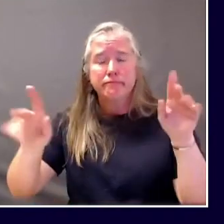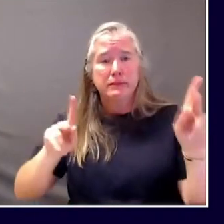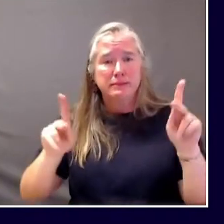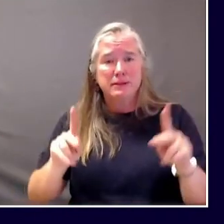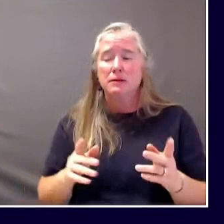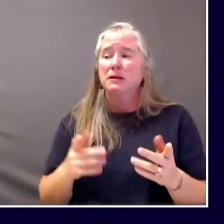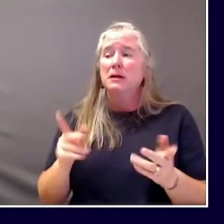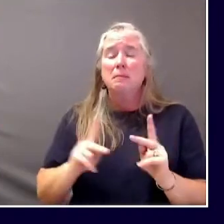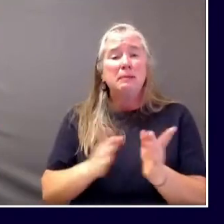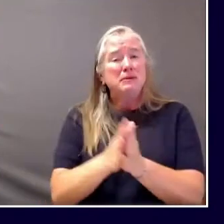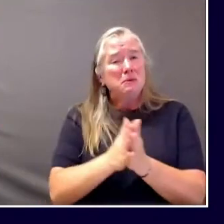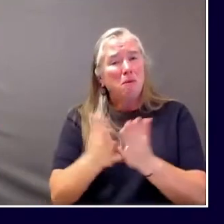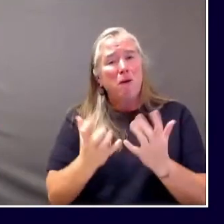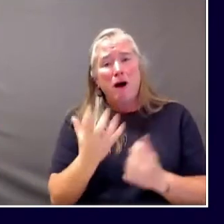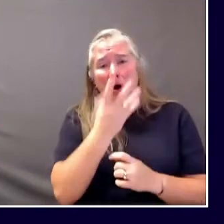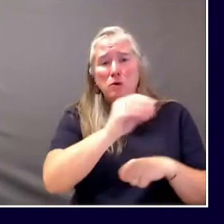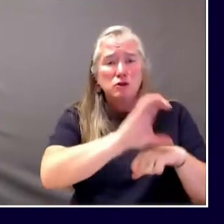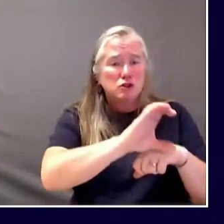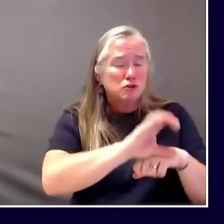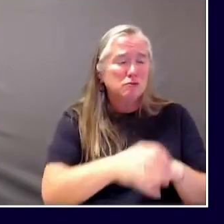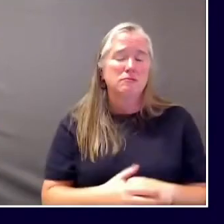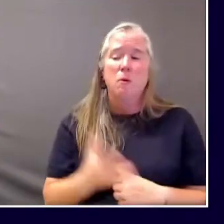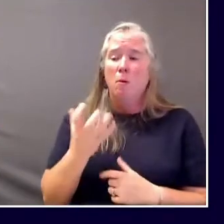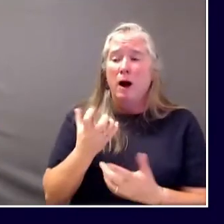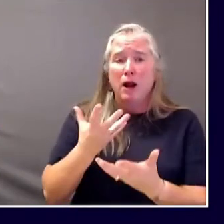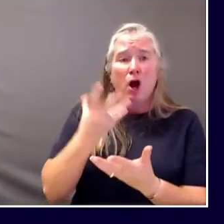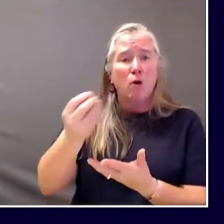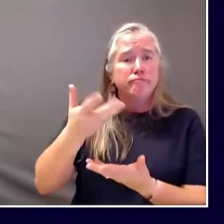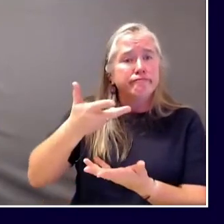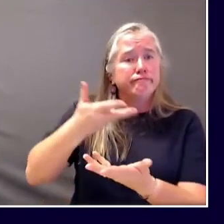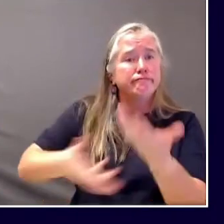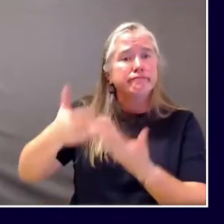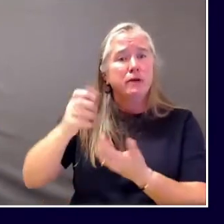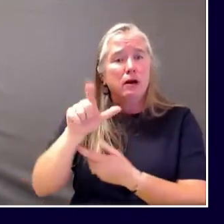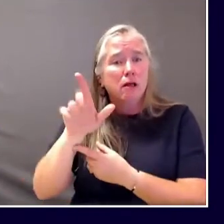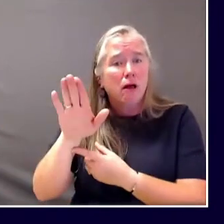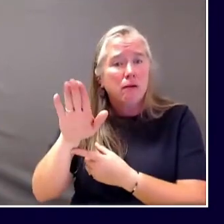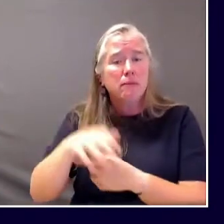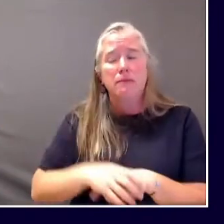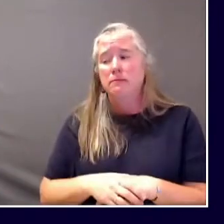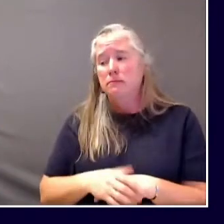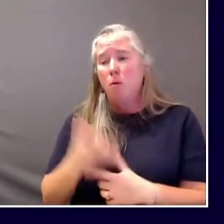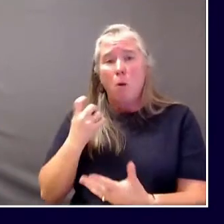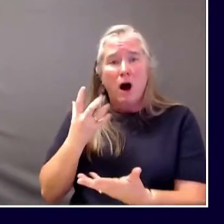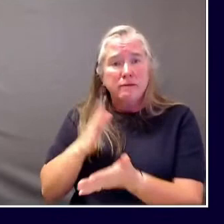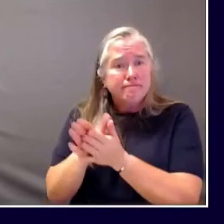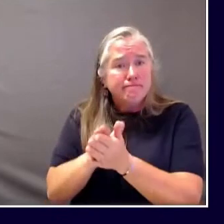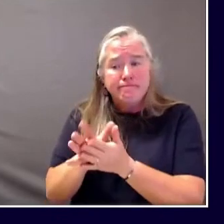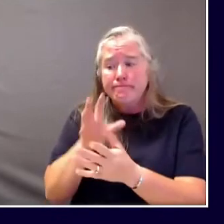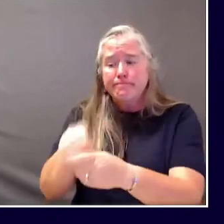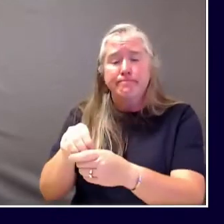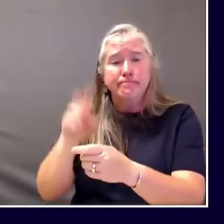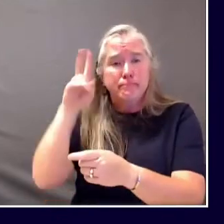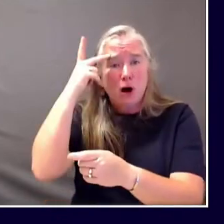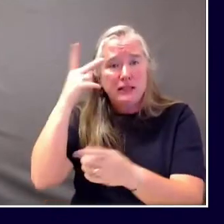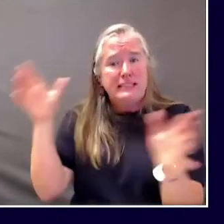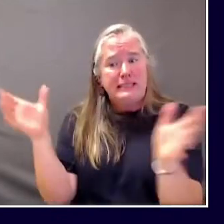including going to a social club who's going into a little rally